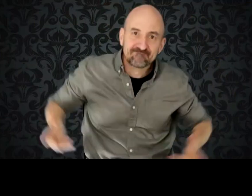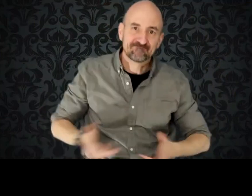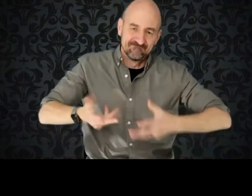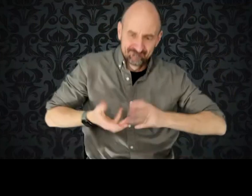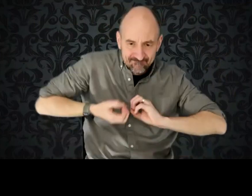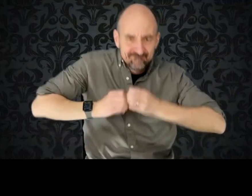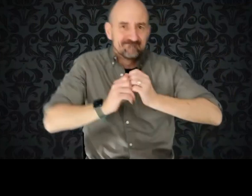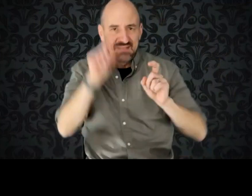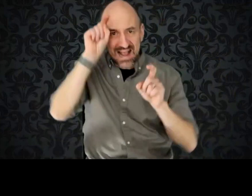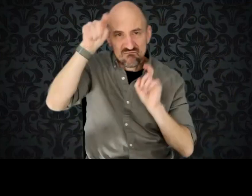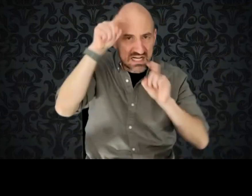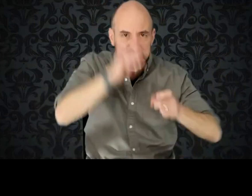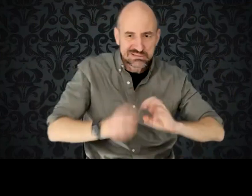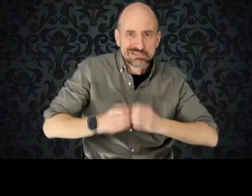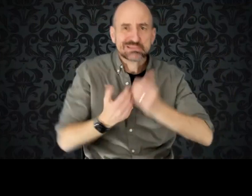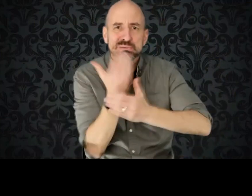created, symphonies and plans, which you will